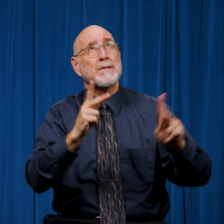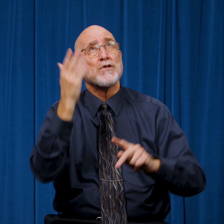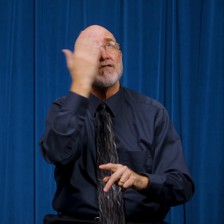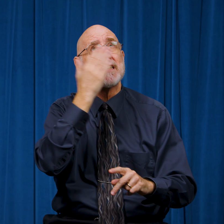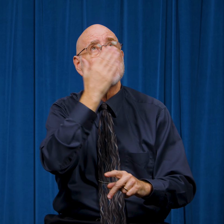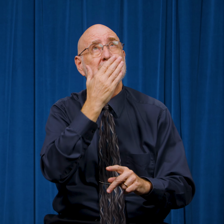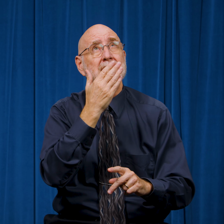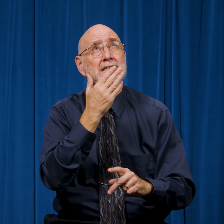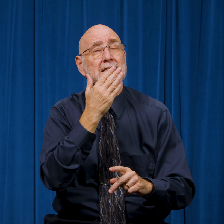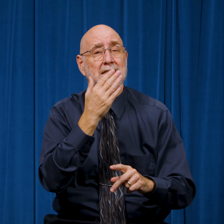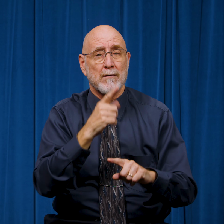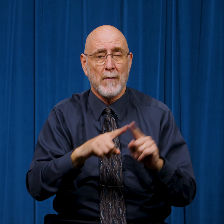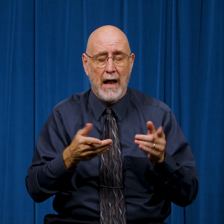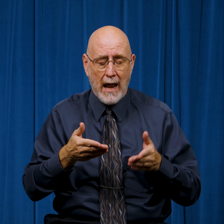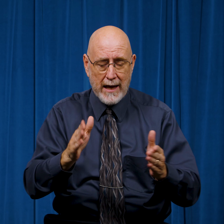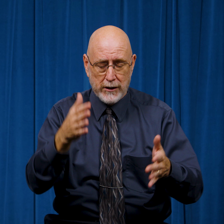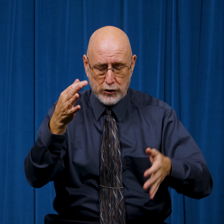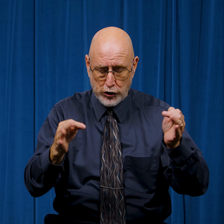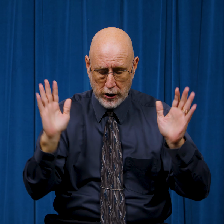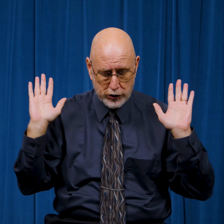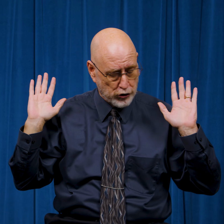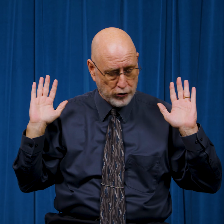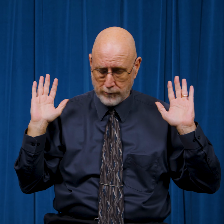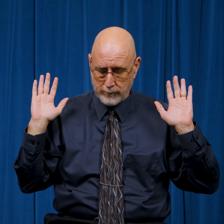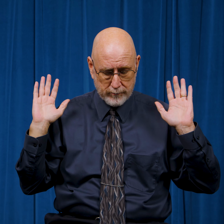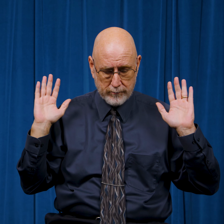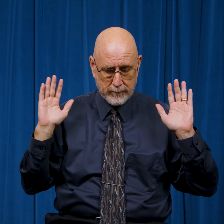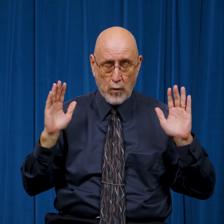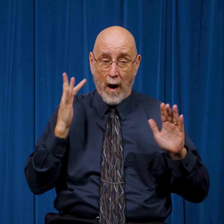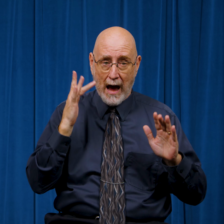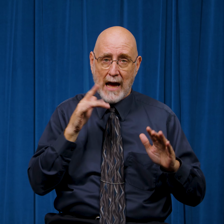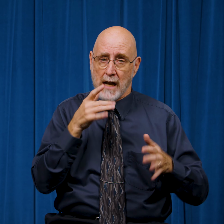but let us 'judge not, that we be not judged.'